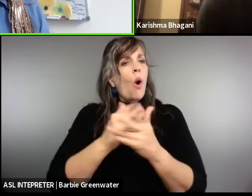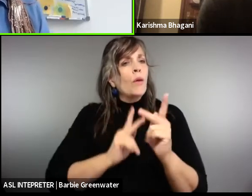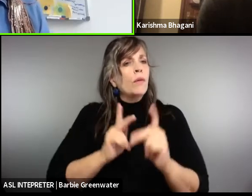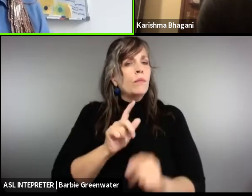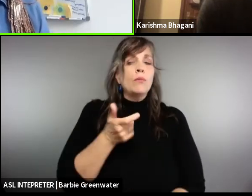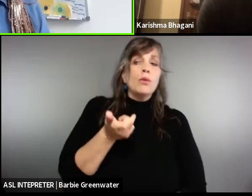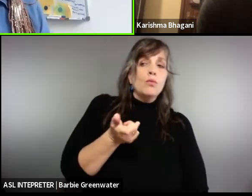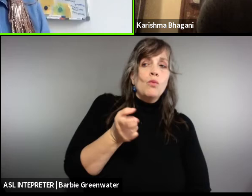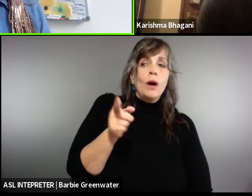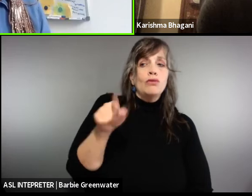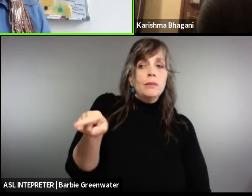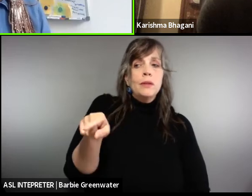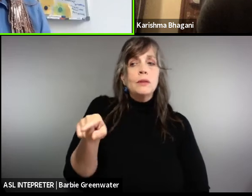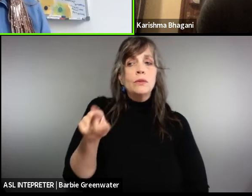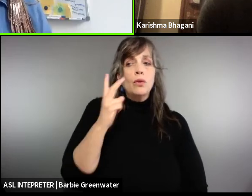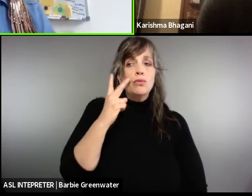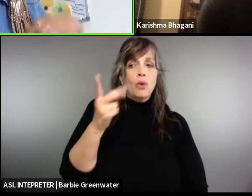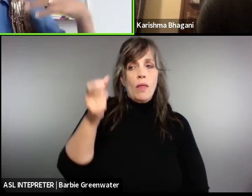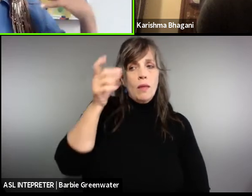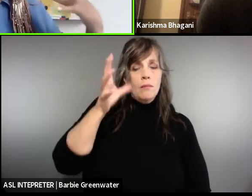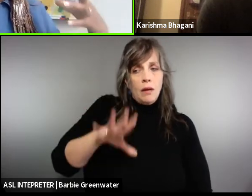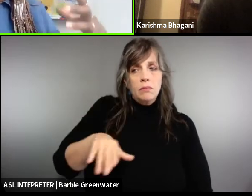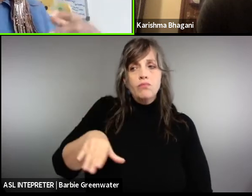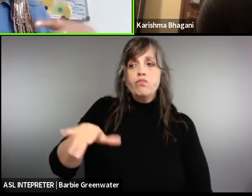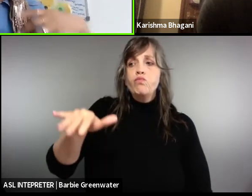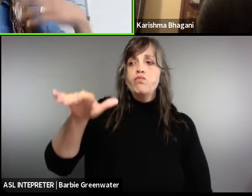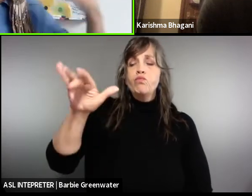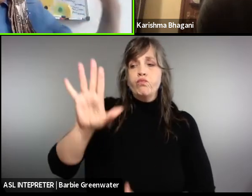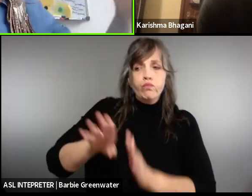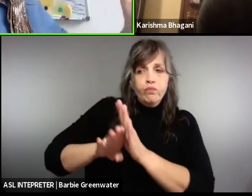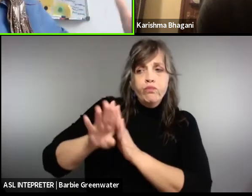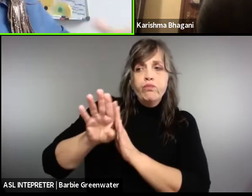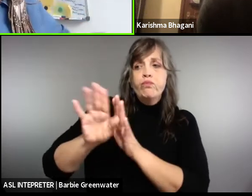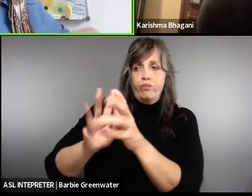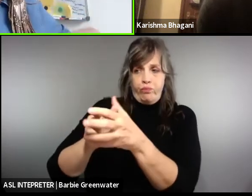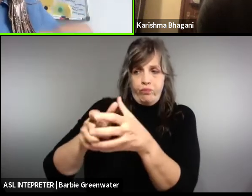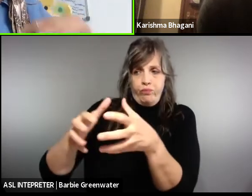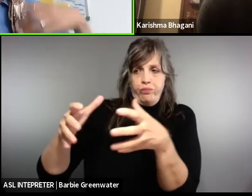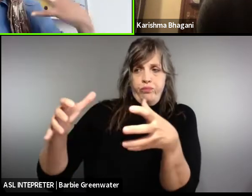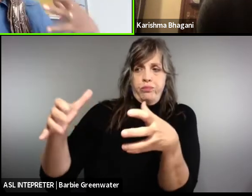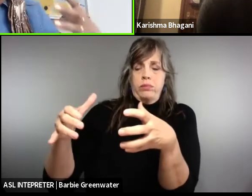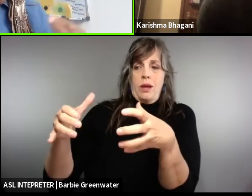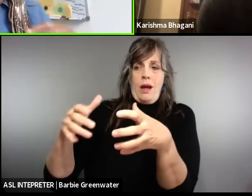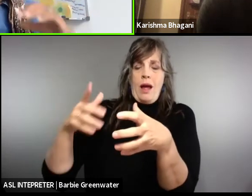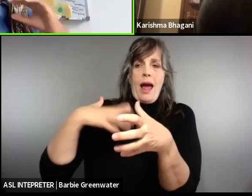saw how he'd grown the space and grown the conversation around diverse in the art.